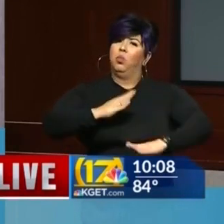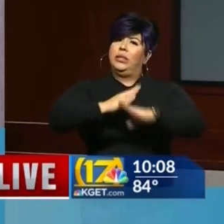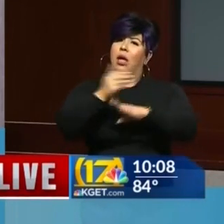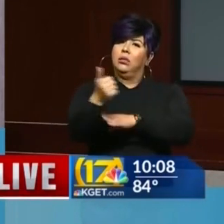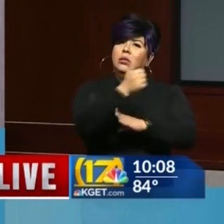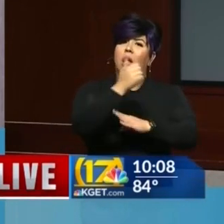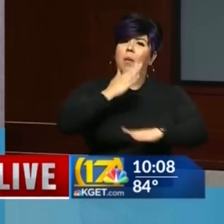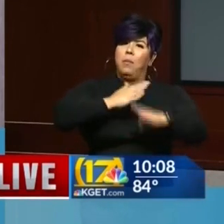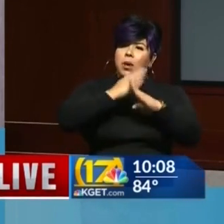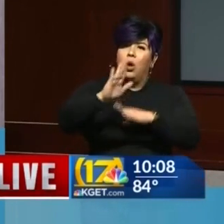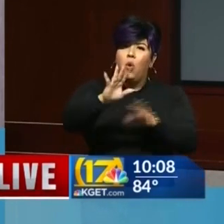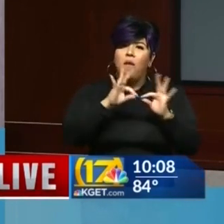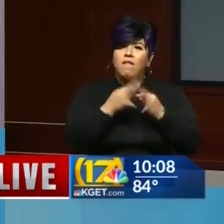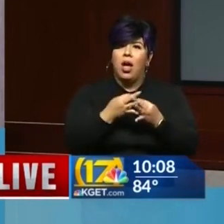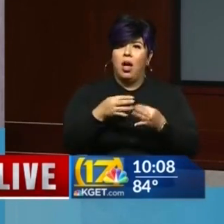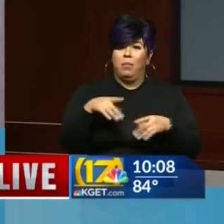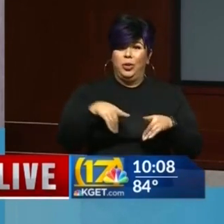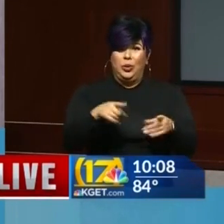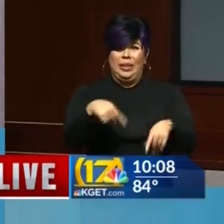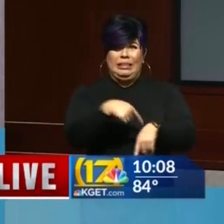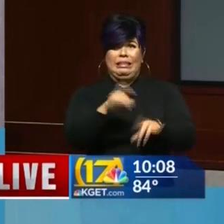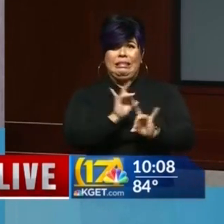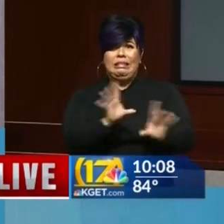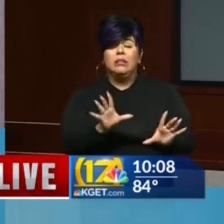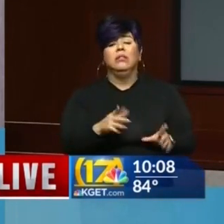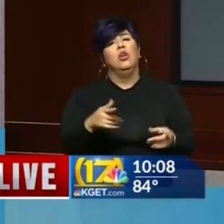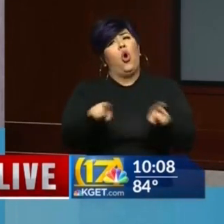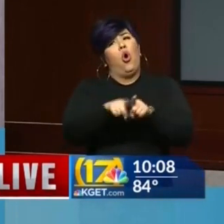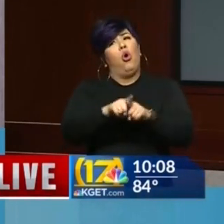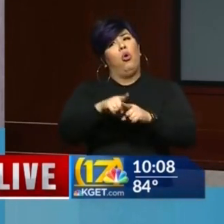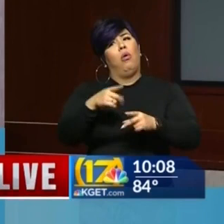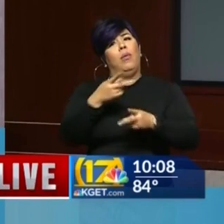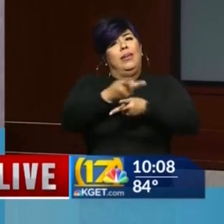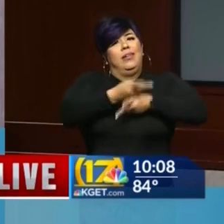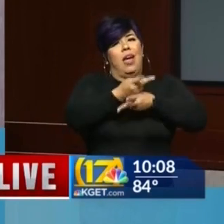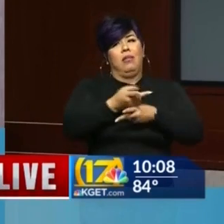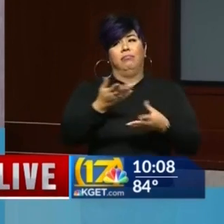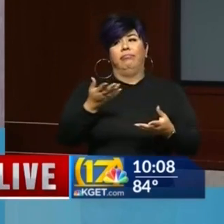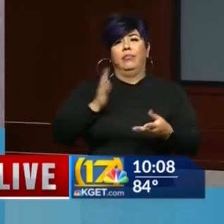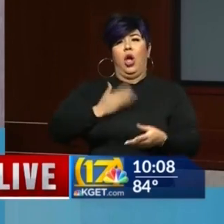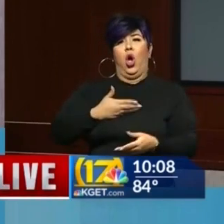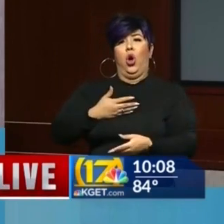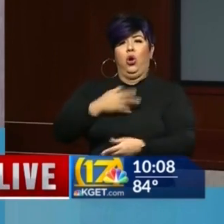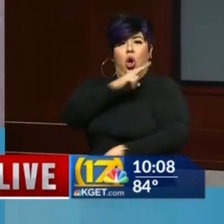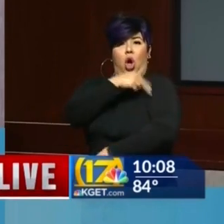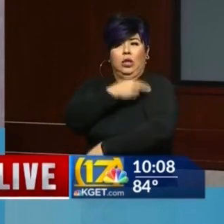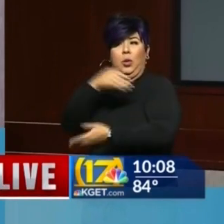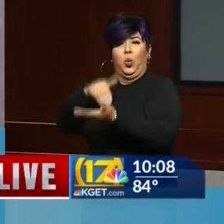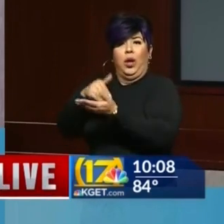TWIN-DEMIC, OF COVID-19 AND INFLUENZA GETTING A NEW SHOT IS